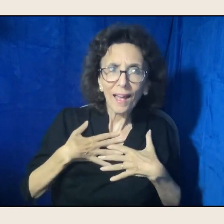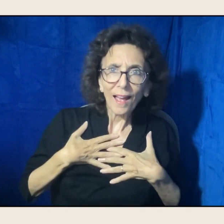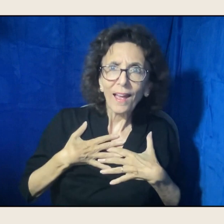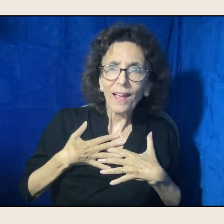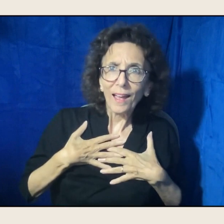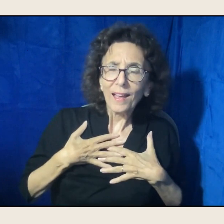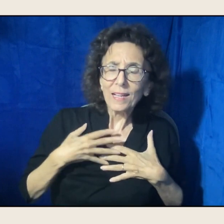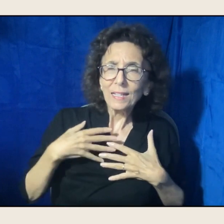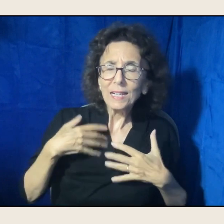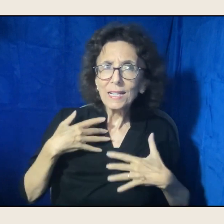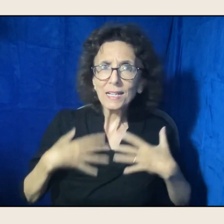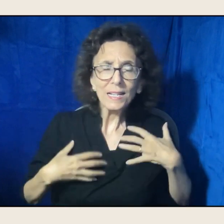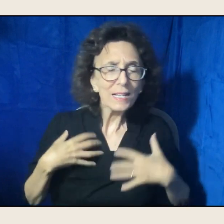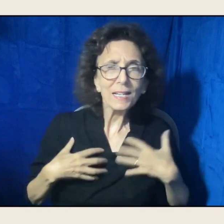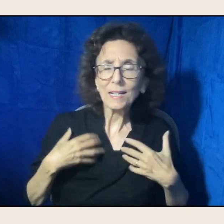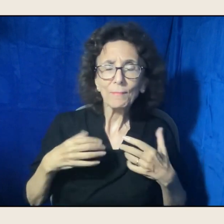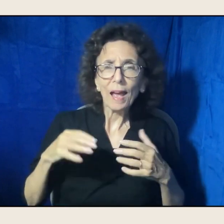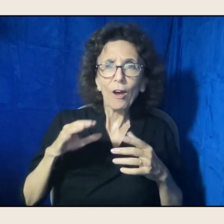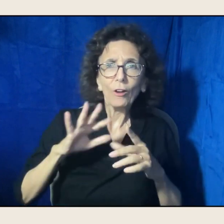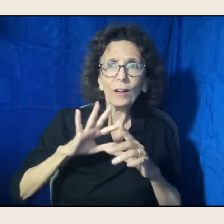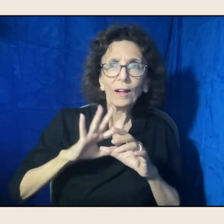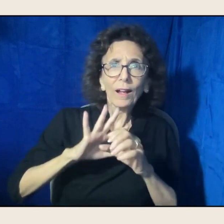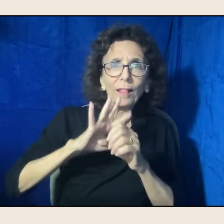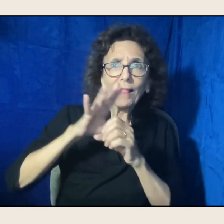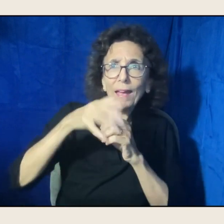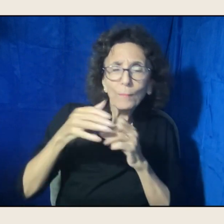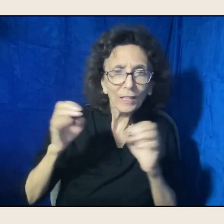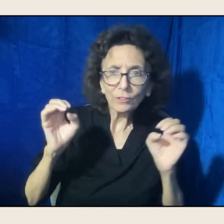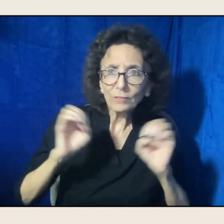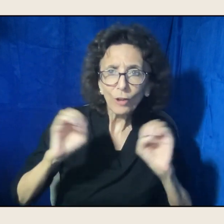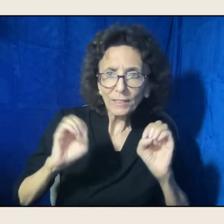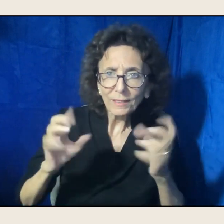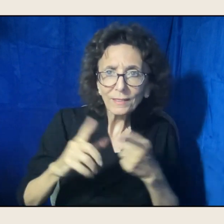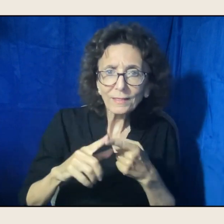attaching narrative and emotion to the science